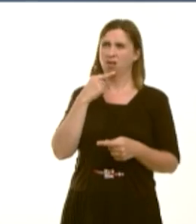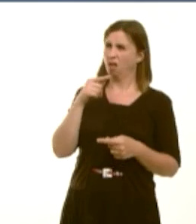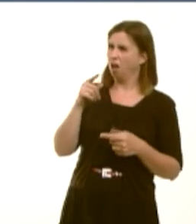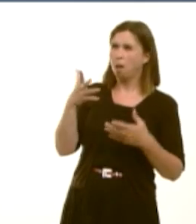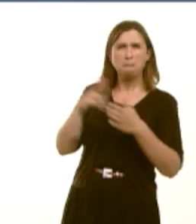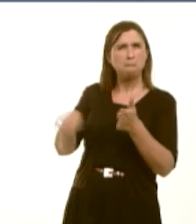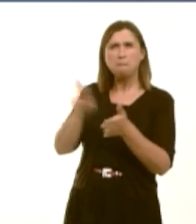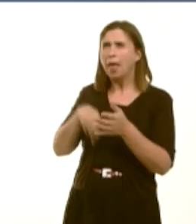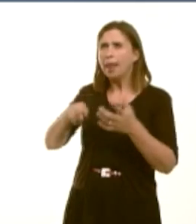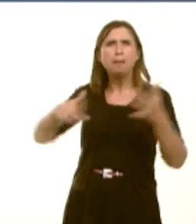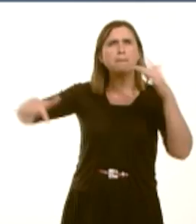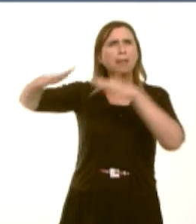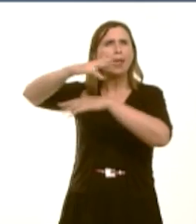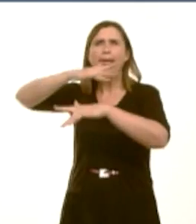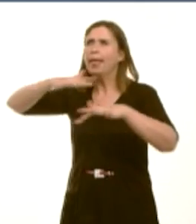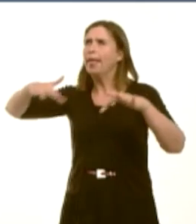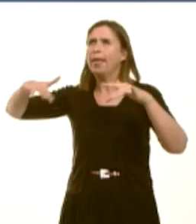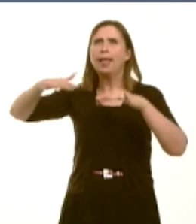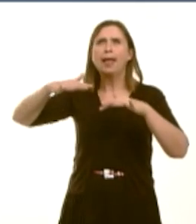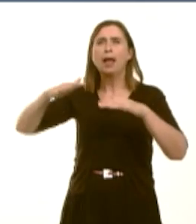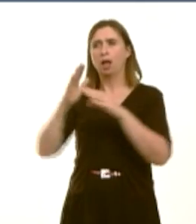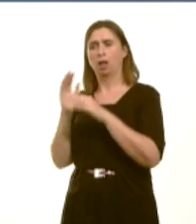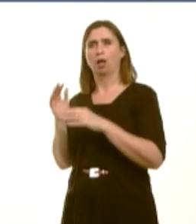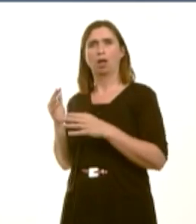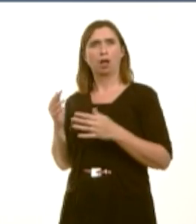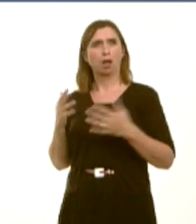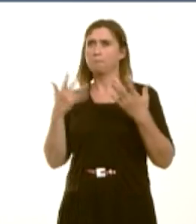them as a means of protecting themselves from the harms attributable to tobaccoí.